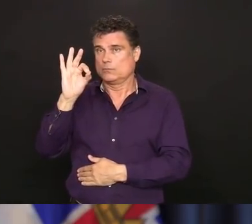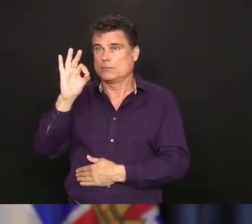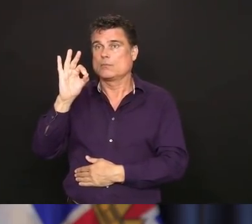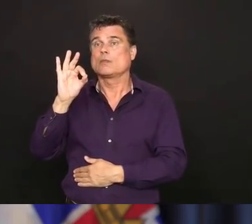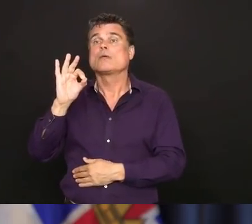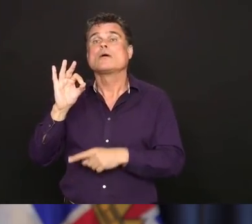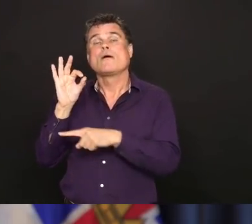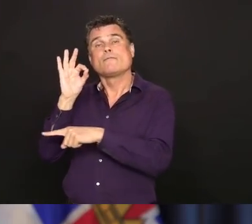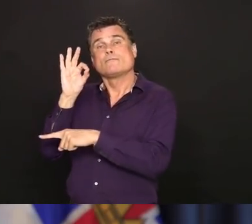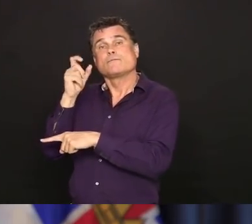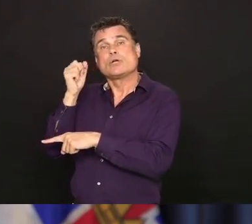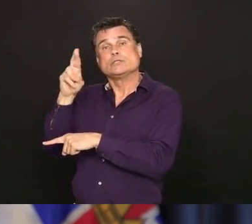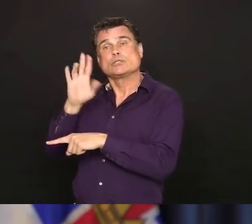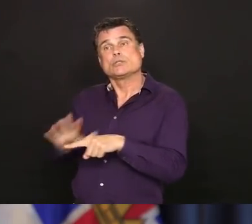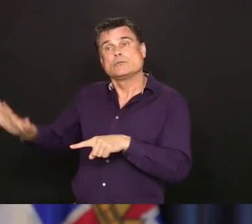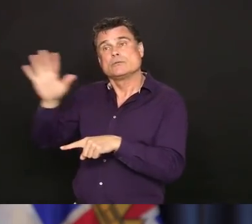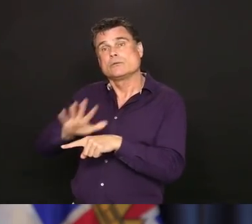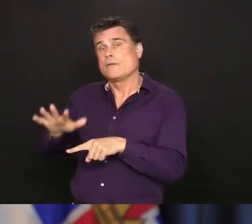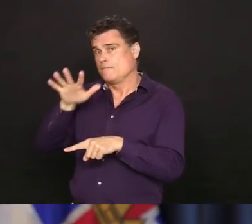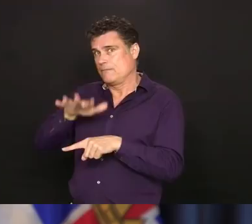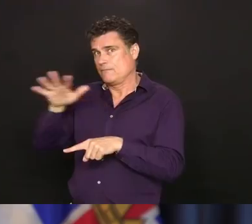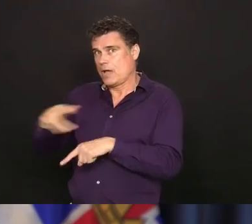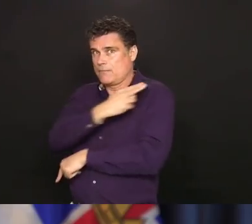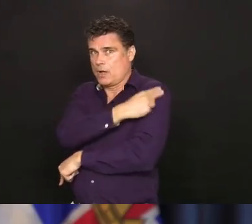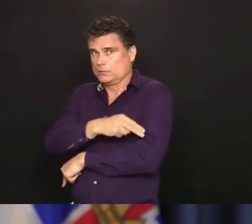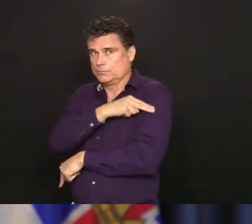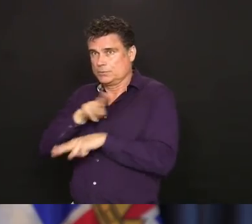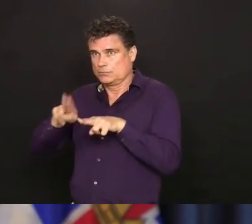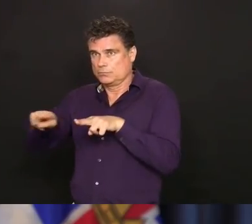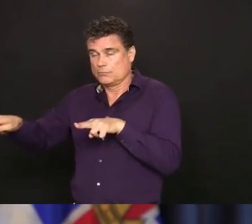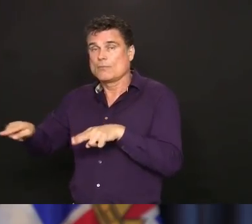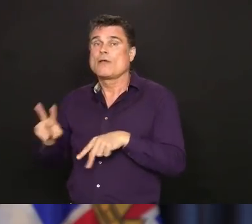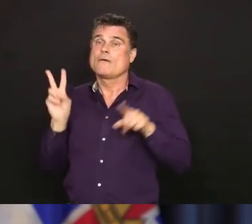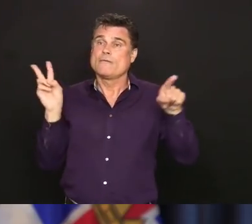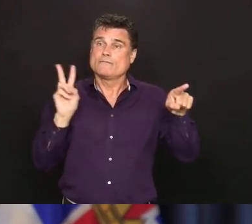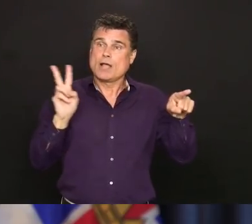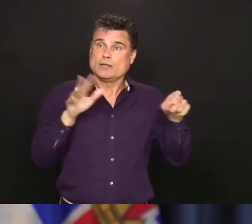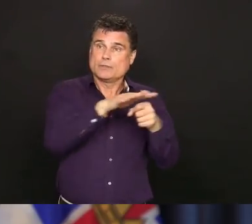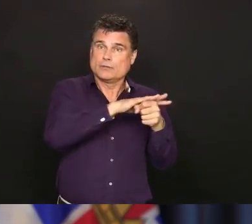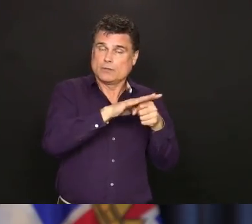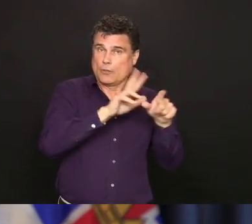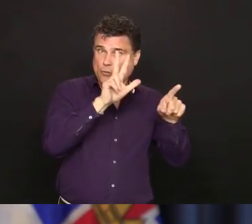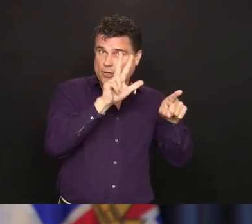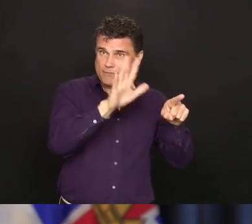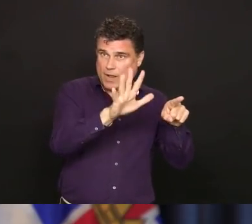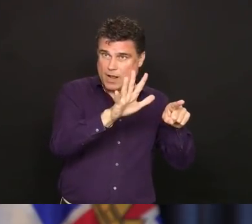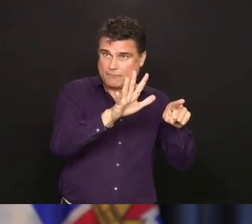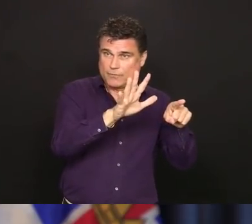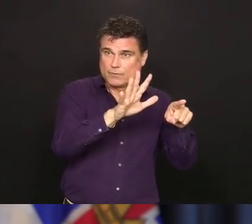Coastal Health, and then 11 in Interior Health, 5 on the Island, three in Northern